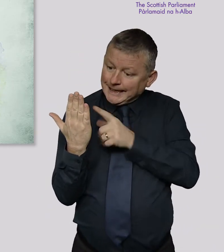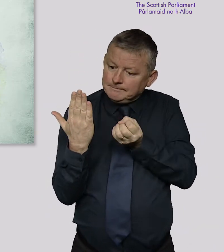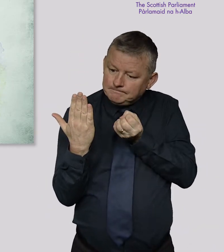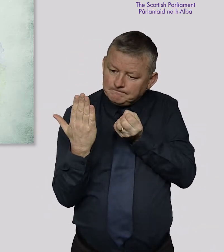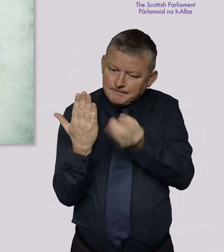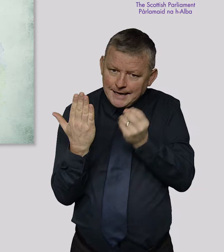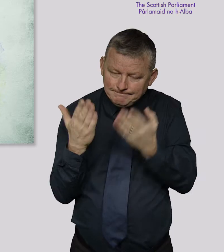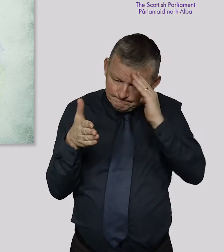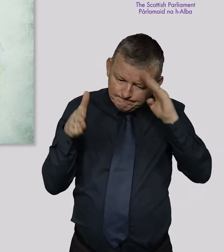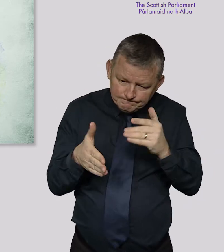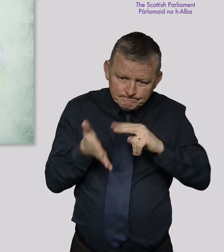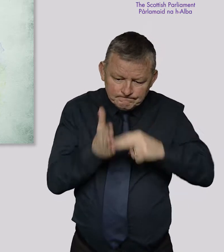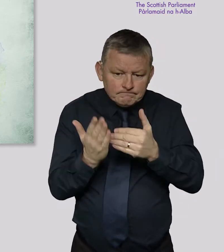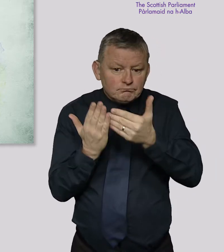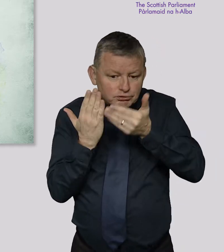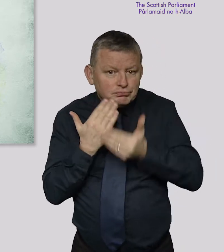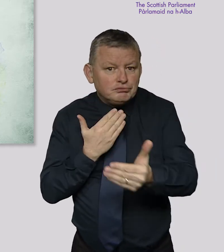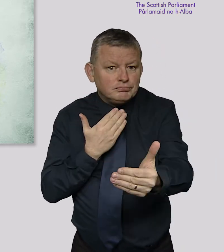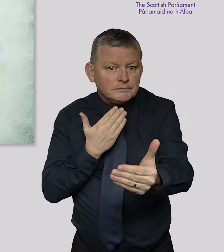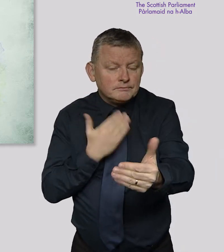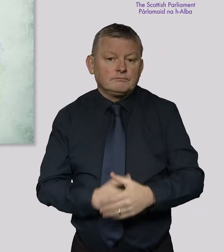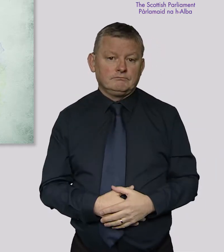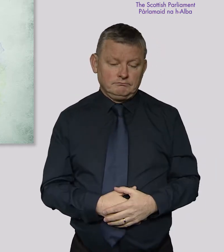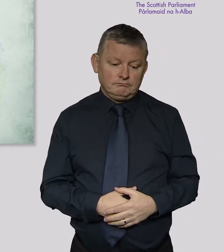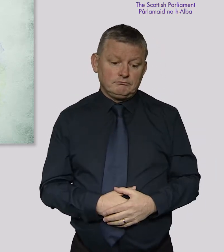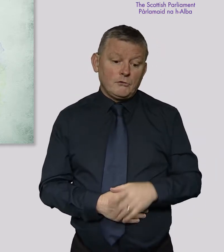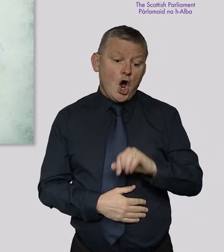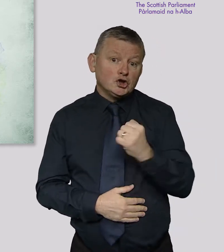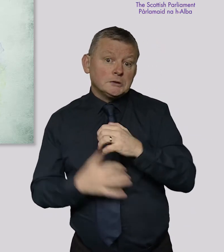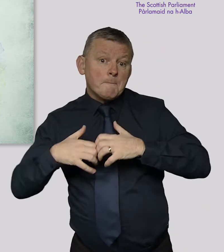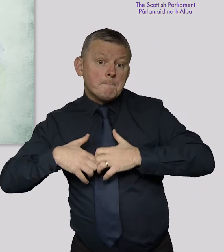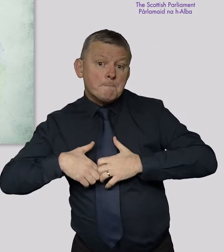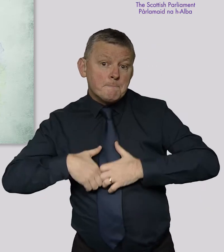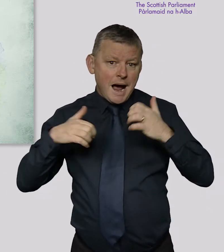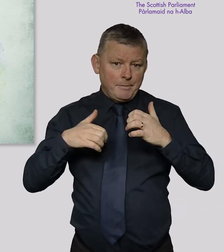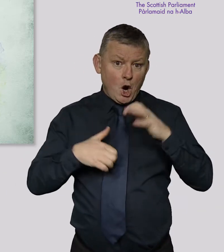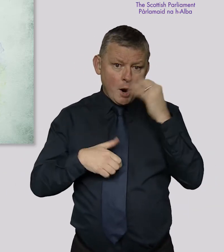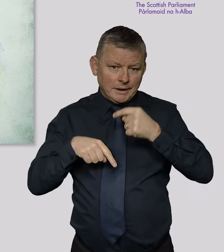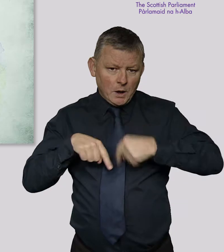set out in the act. Scottish Parliament committees